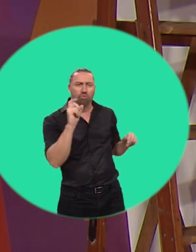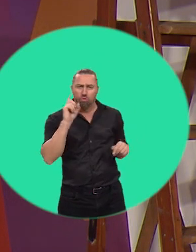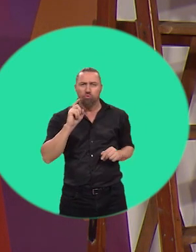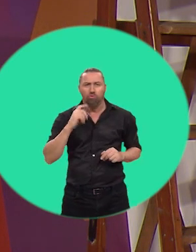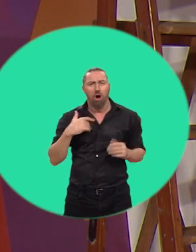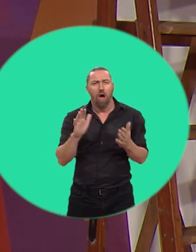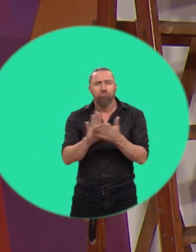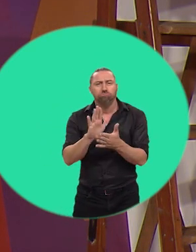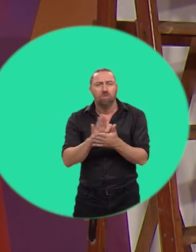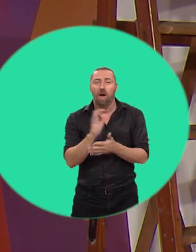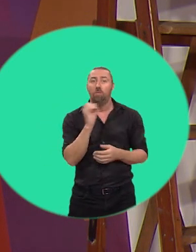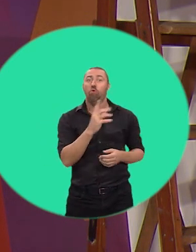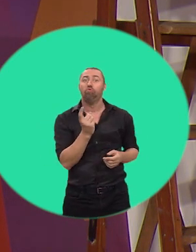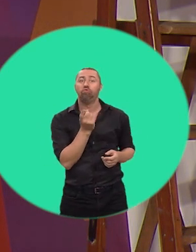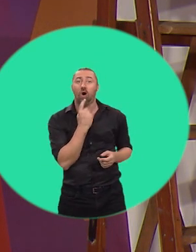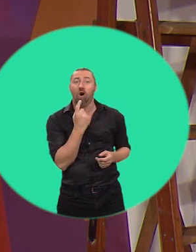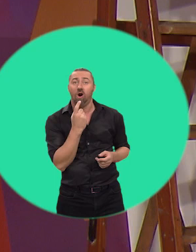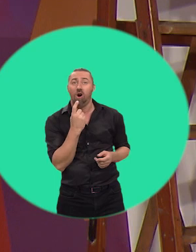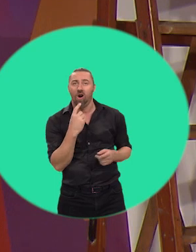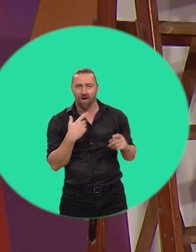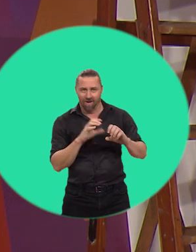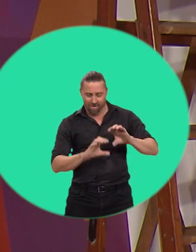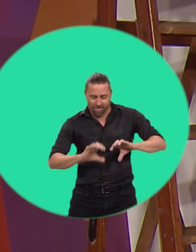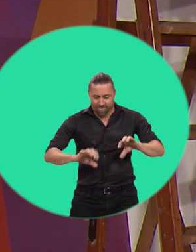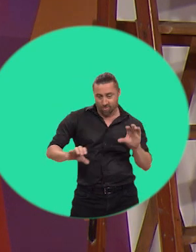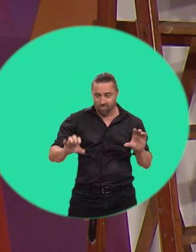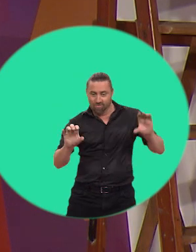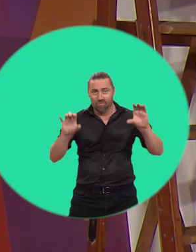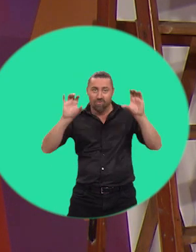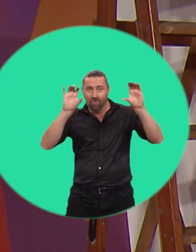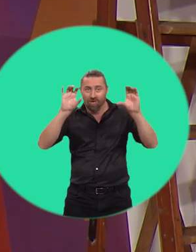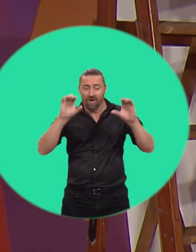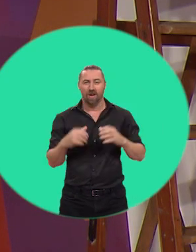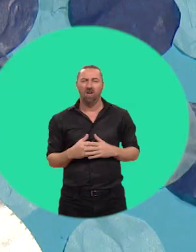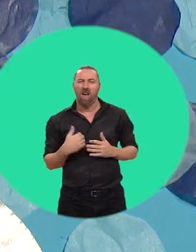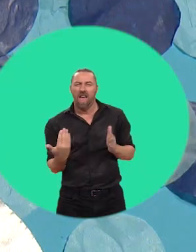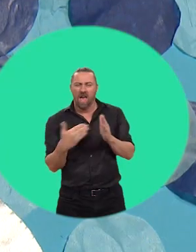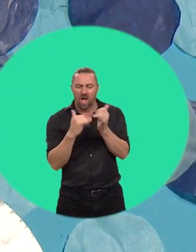I'm then going to move on to my rocks. You can see I've already started making my rock pool, but I'm going to add a few more shapes.